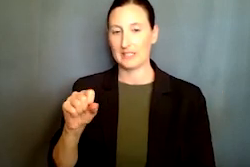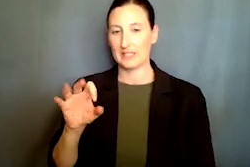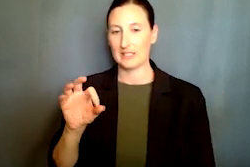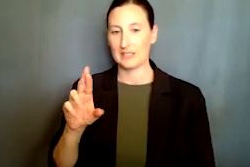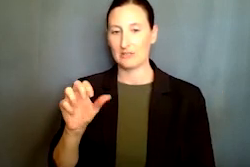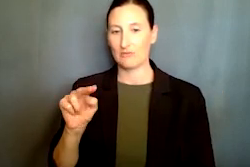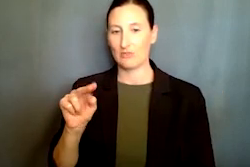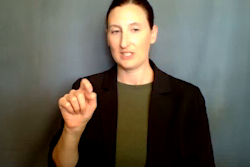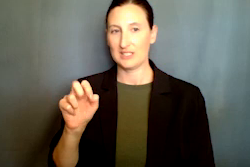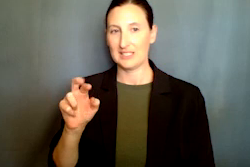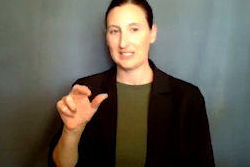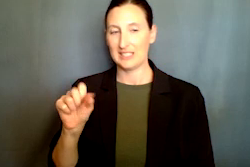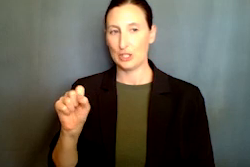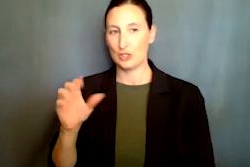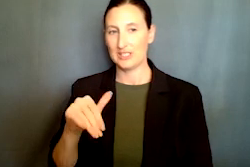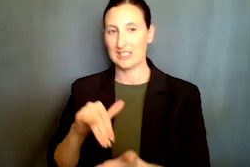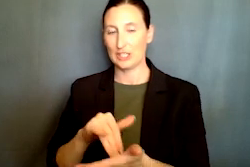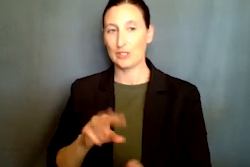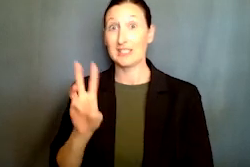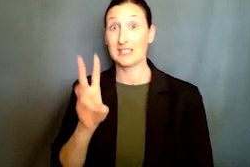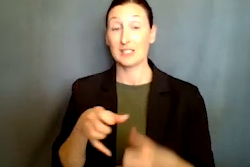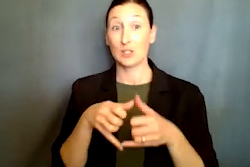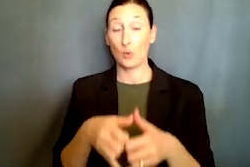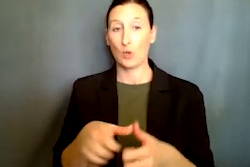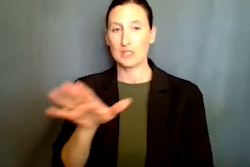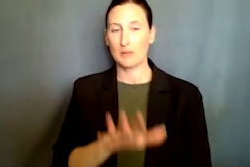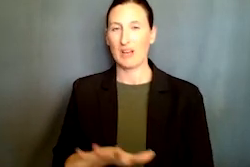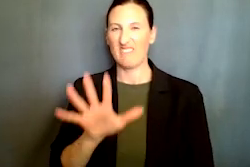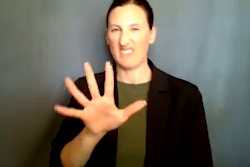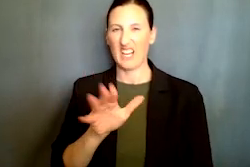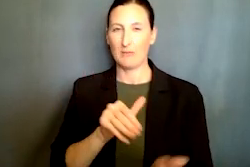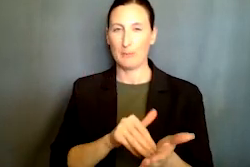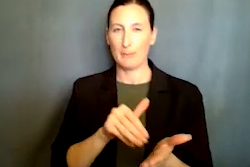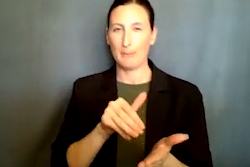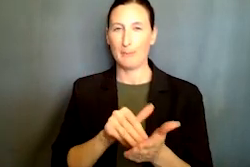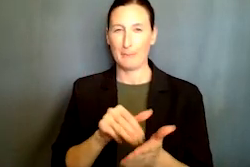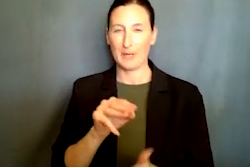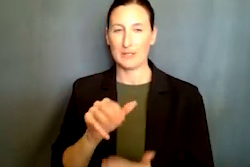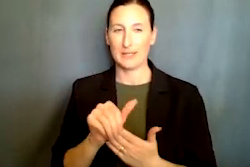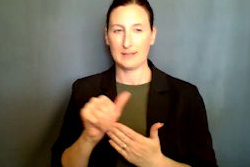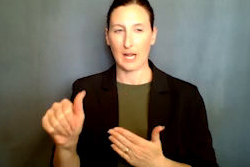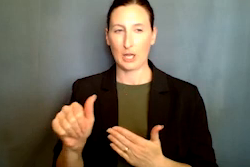this is FY 22, I think six awards, about $5 million and there's a textbox that